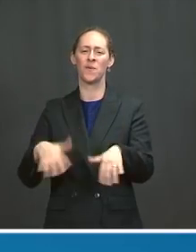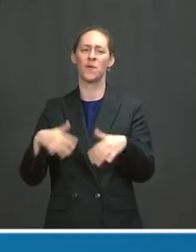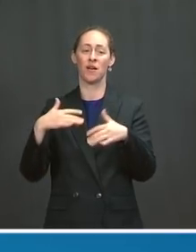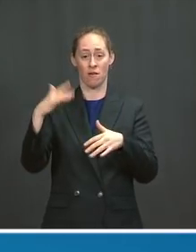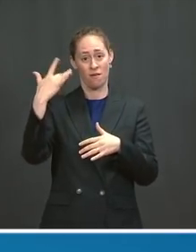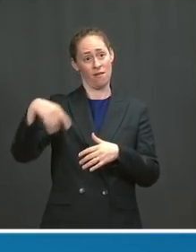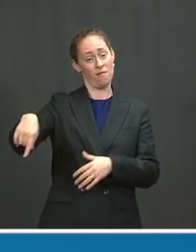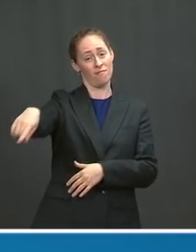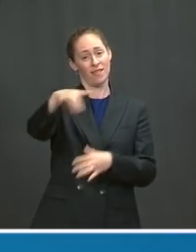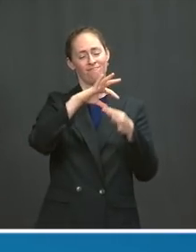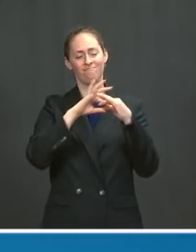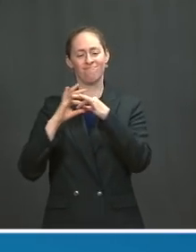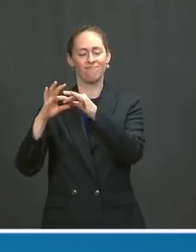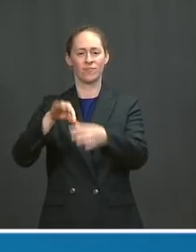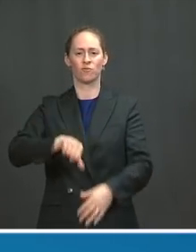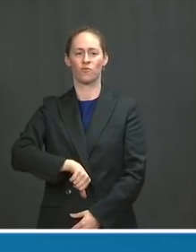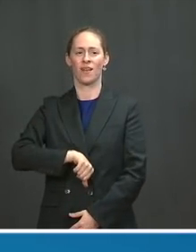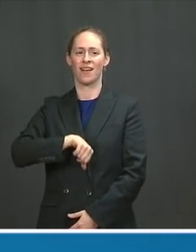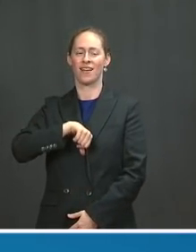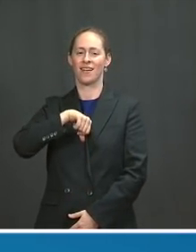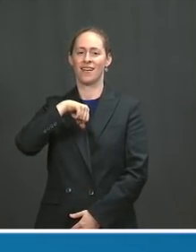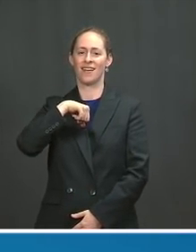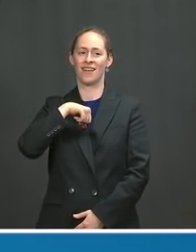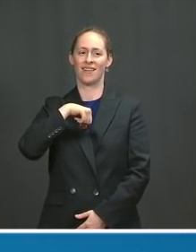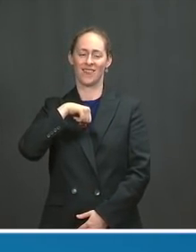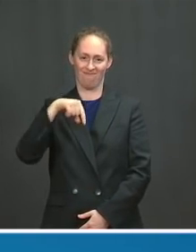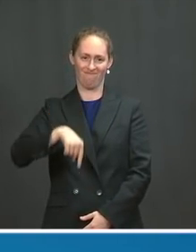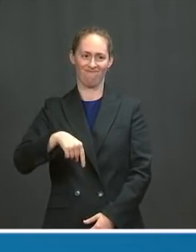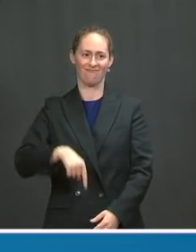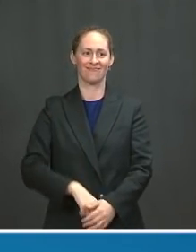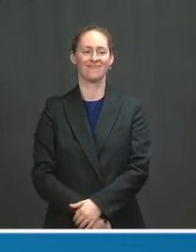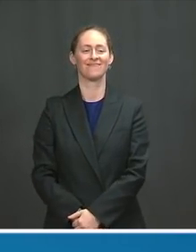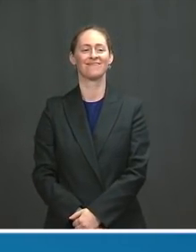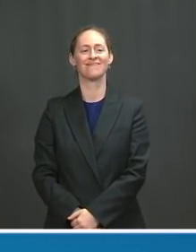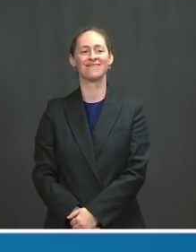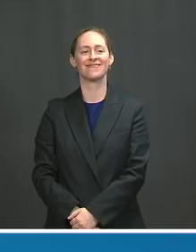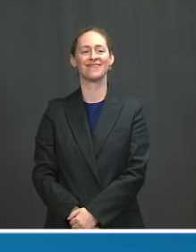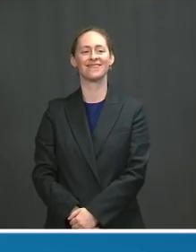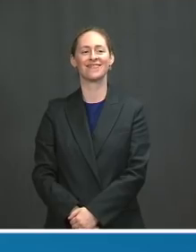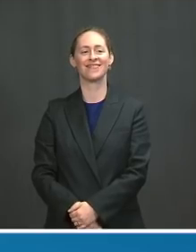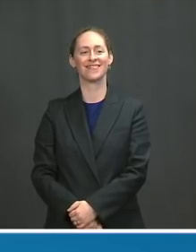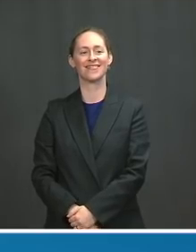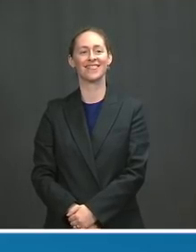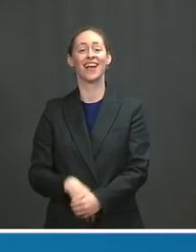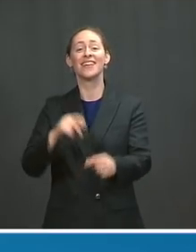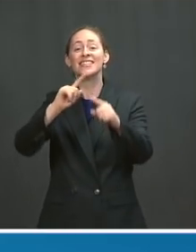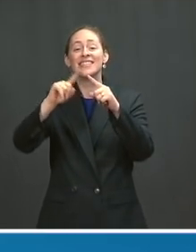Vice Admiral Sean Buck, Captain TR Buchanan, faculty and staff,